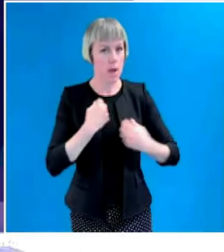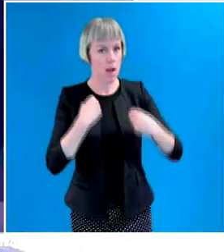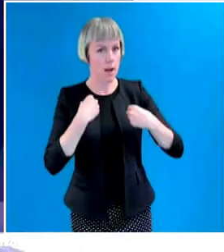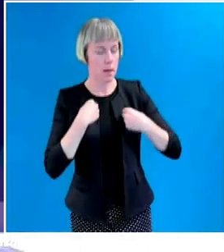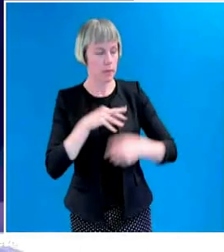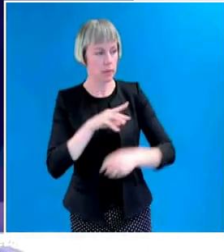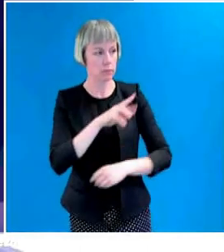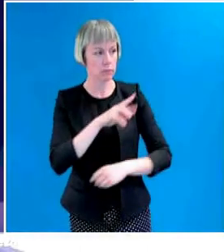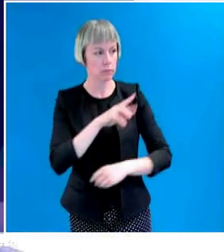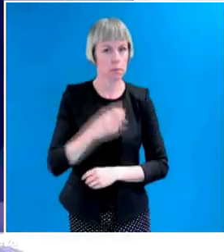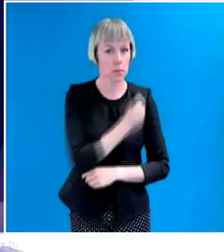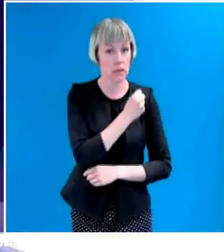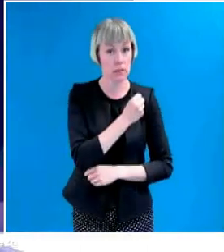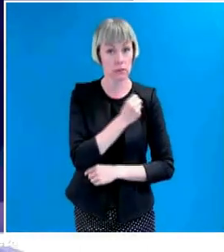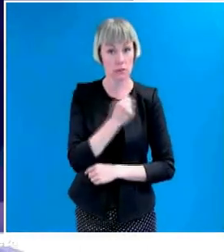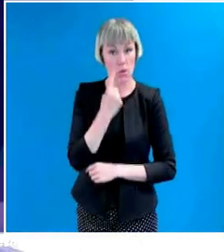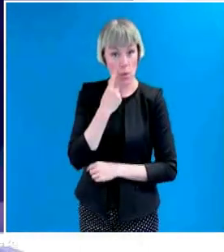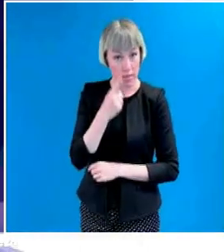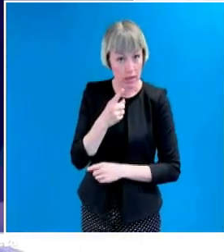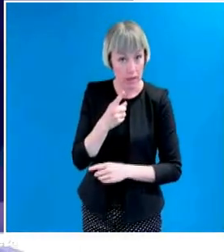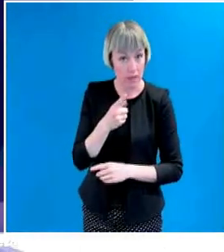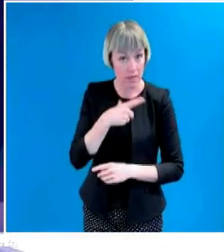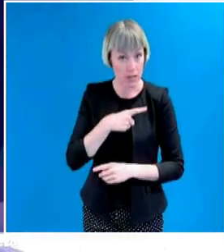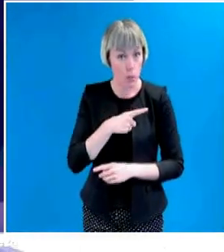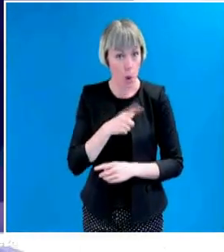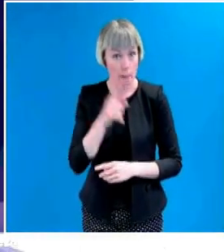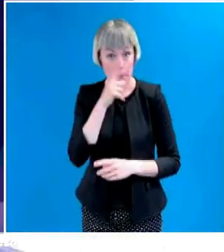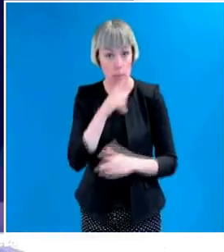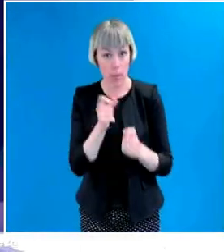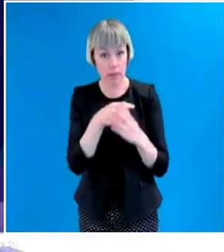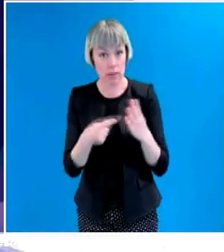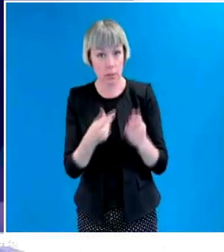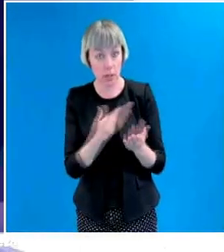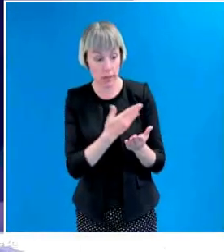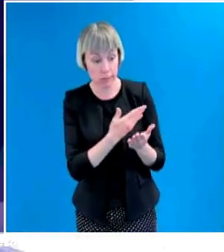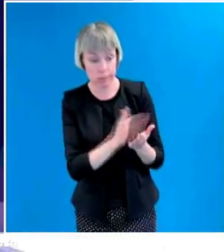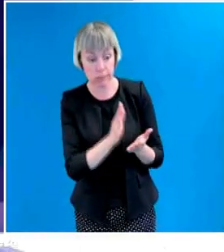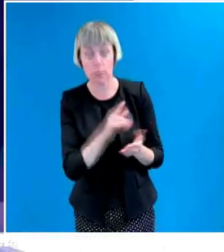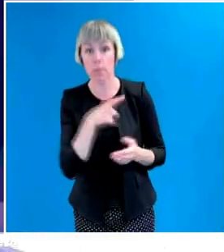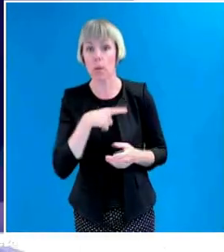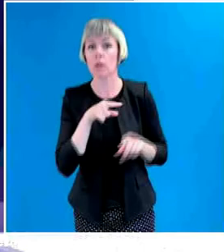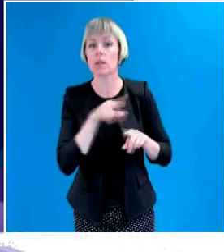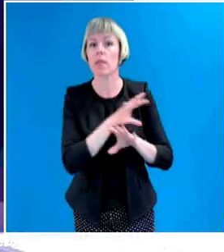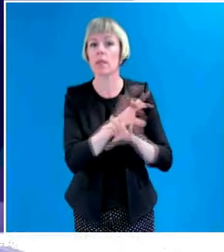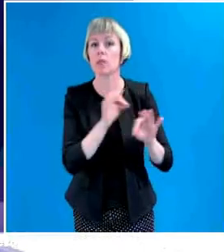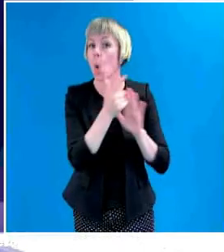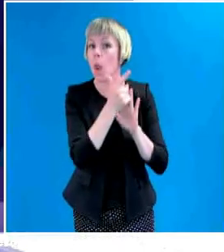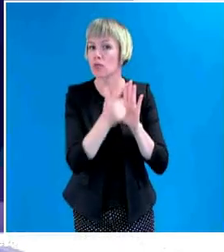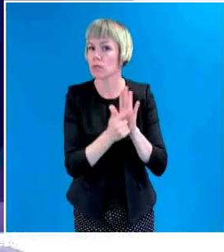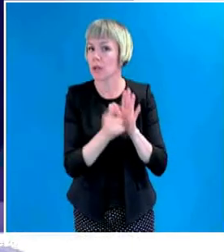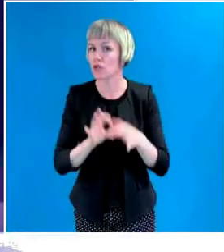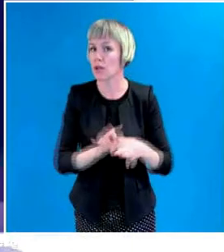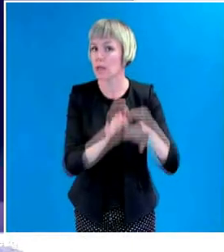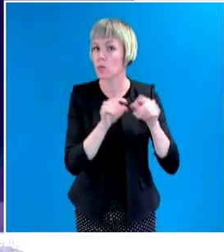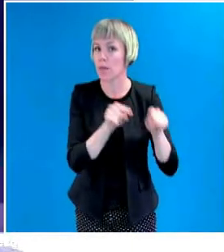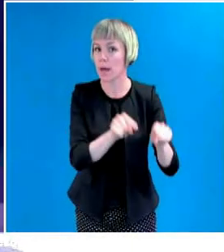Absolutely. So I do think that legislation is a real --- is very important here.